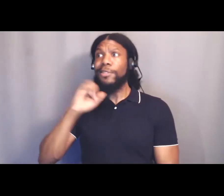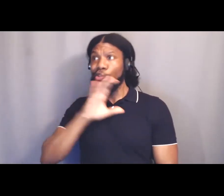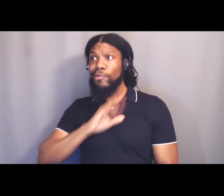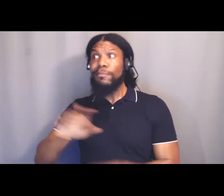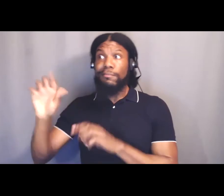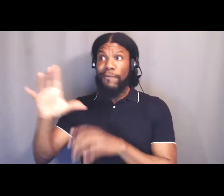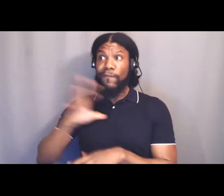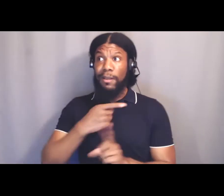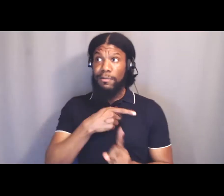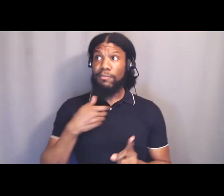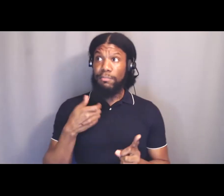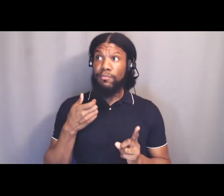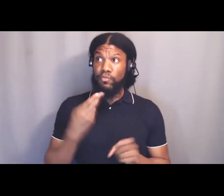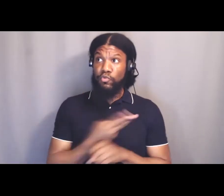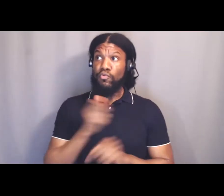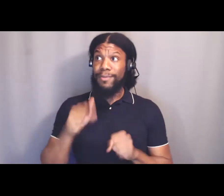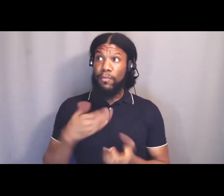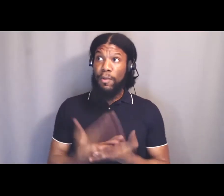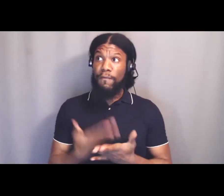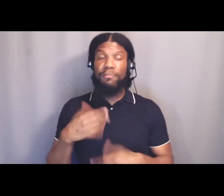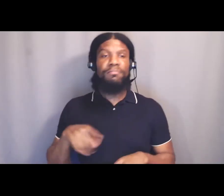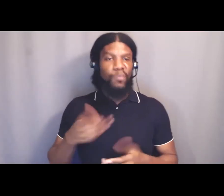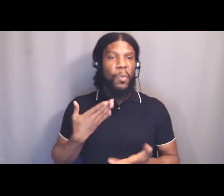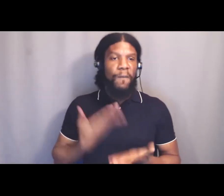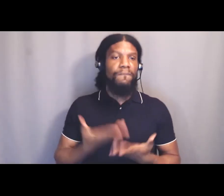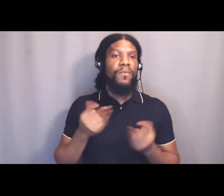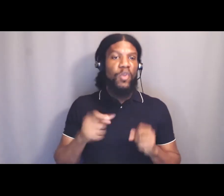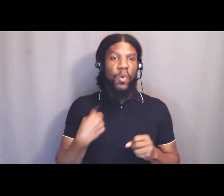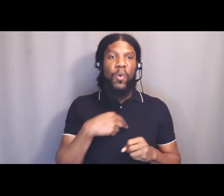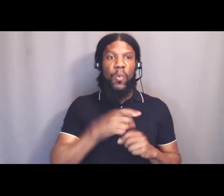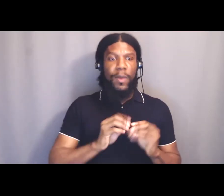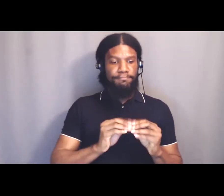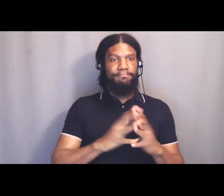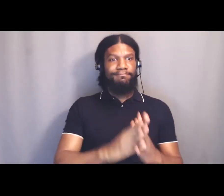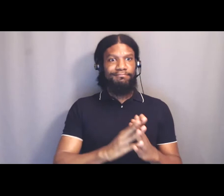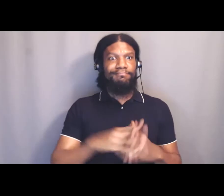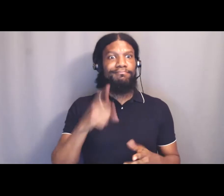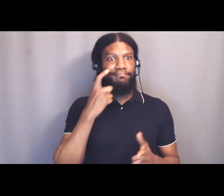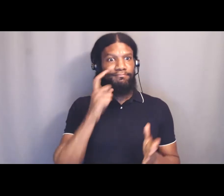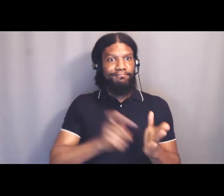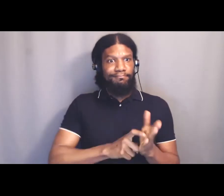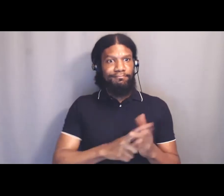And this is what we came up with. So it wasn't form, we didn't no formal consultation